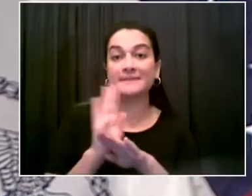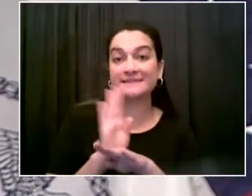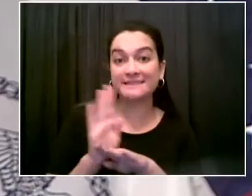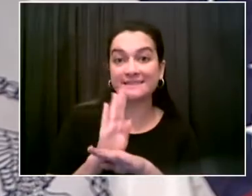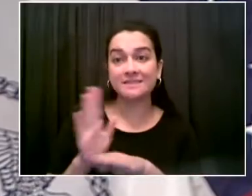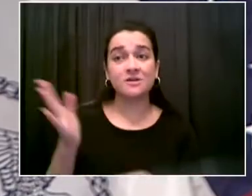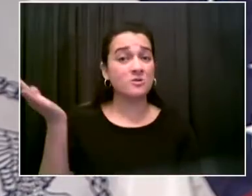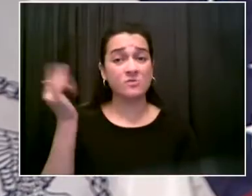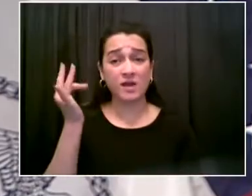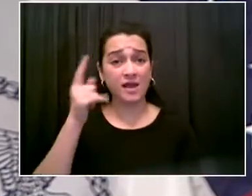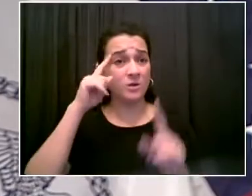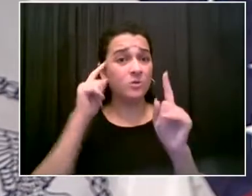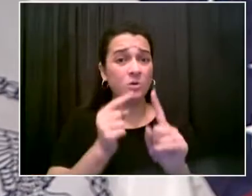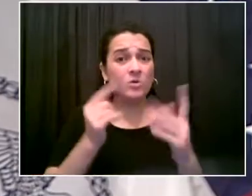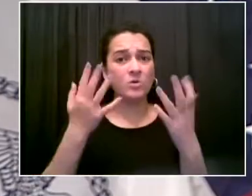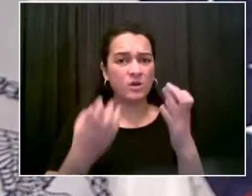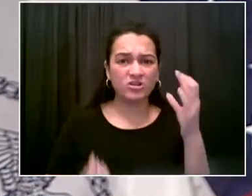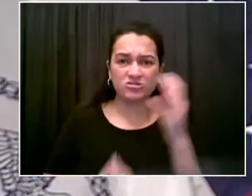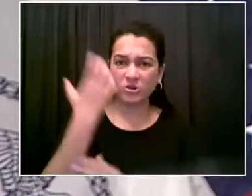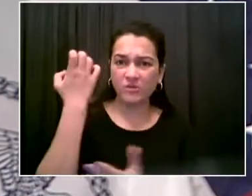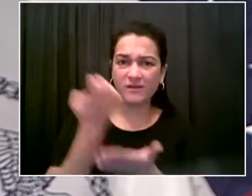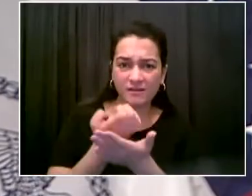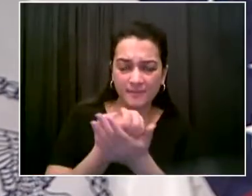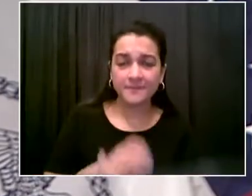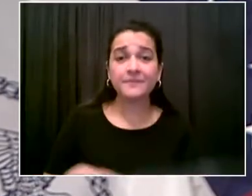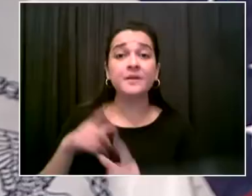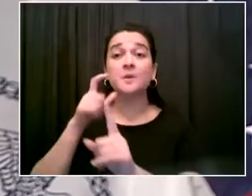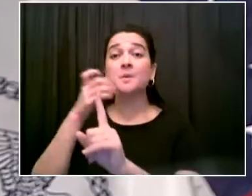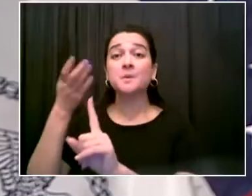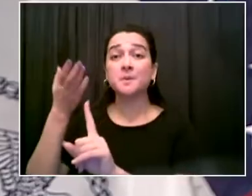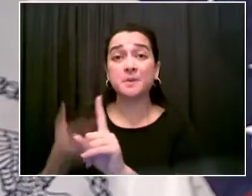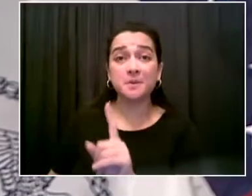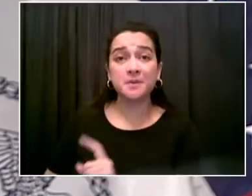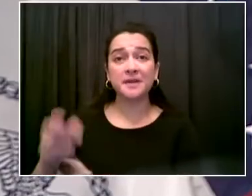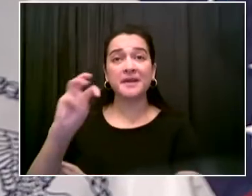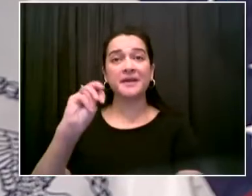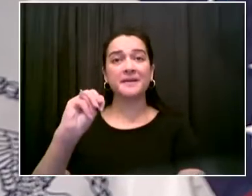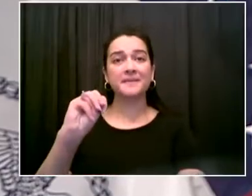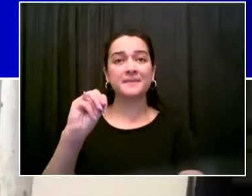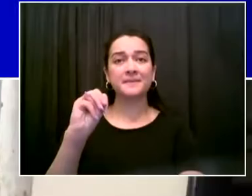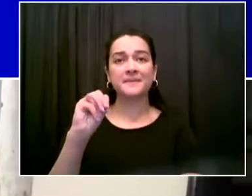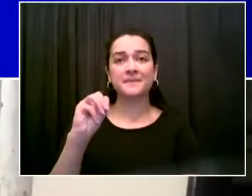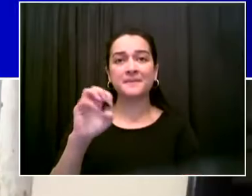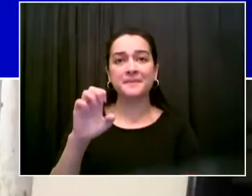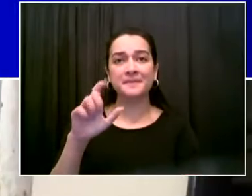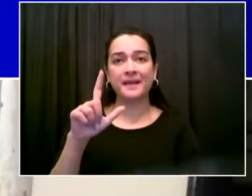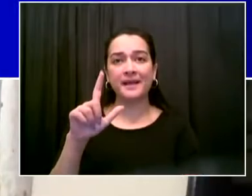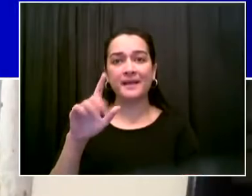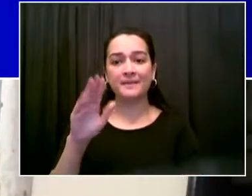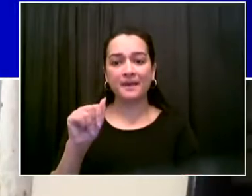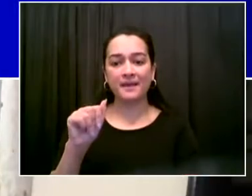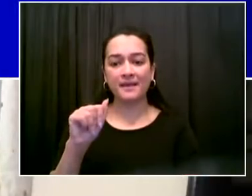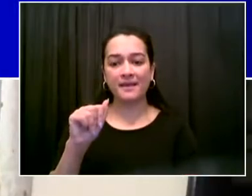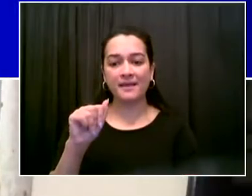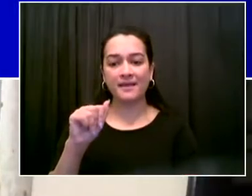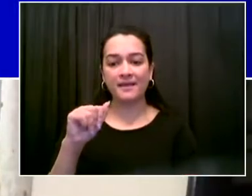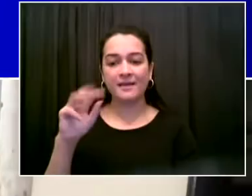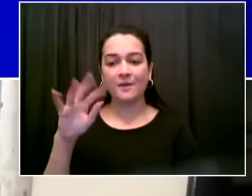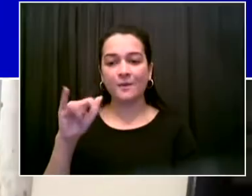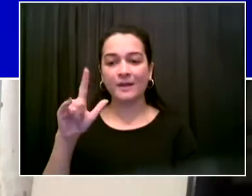REALLY STANDS UP AND PROMOTES SMALL BUSINESSES. AND THE JOY OF KEEPIG NYOUR MONEY IN THE